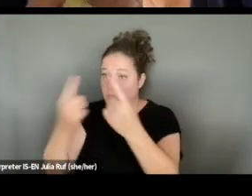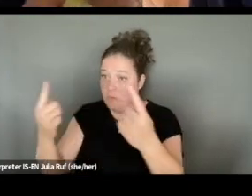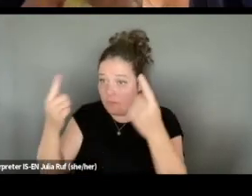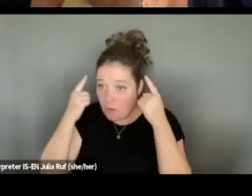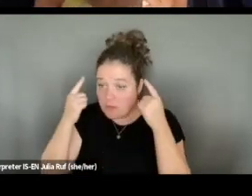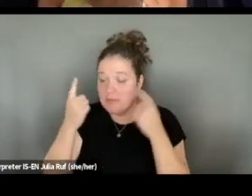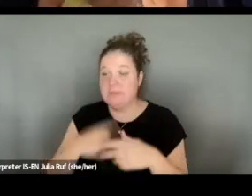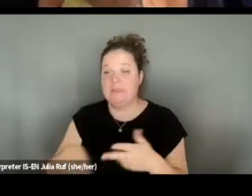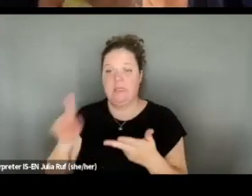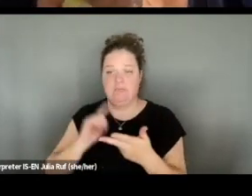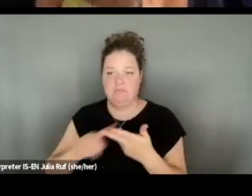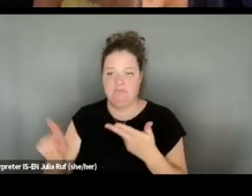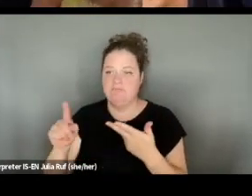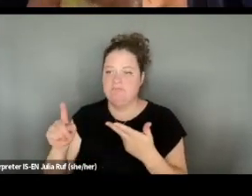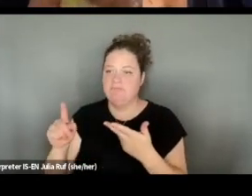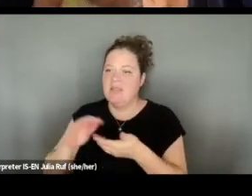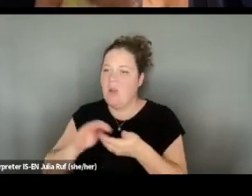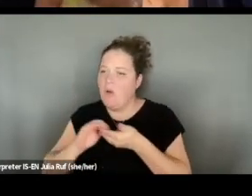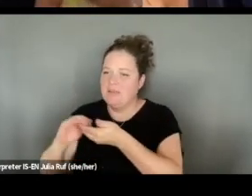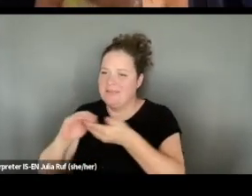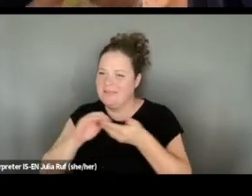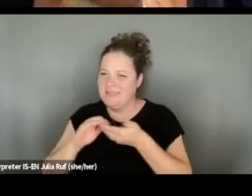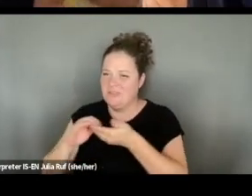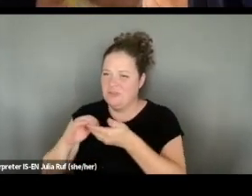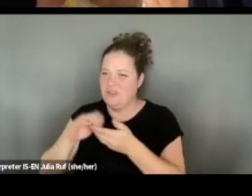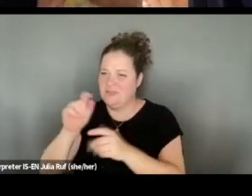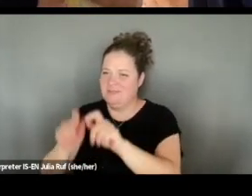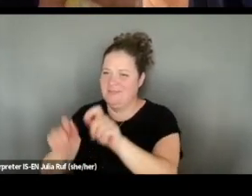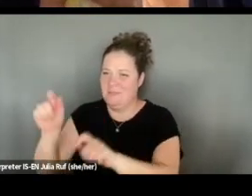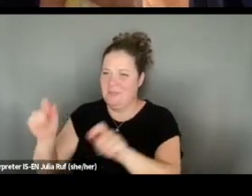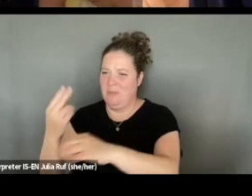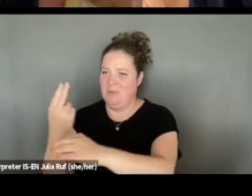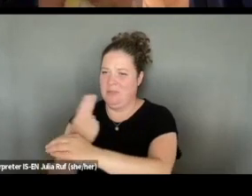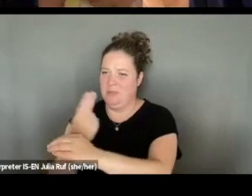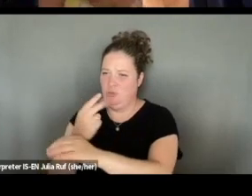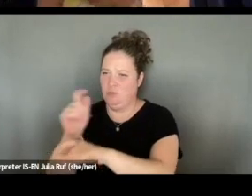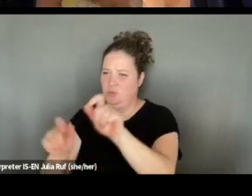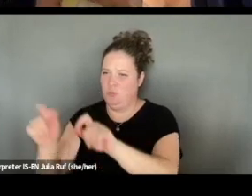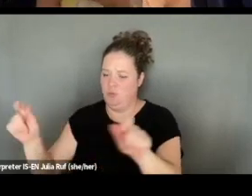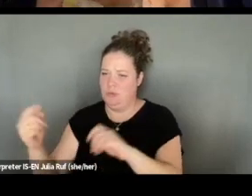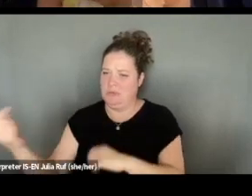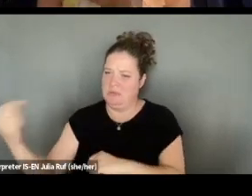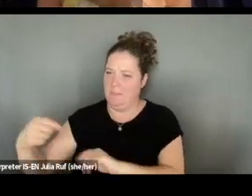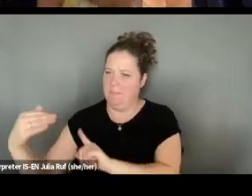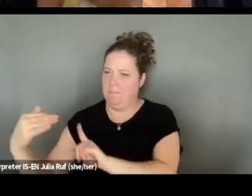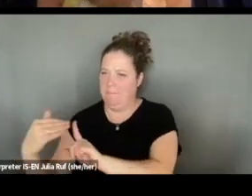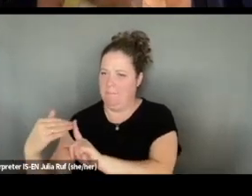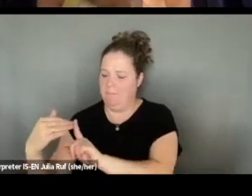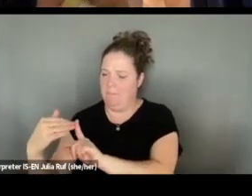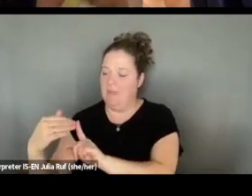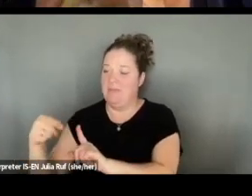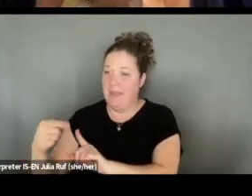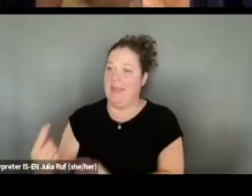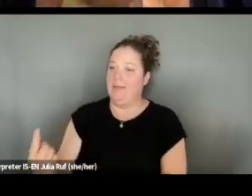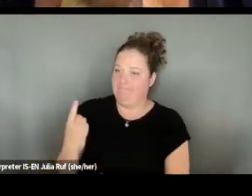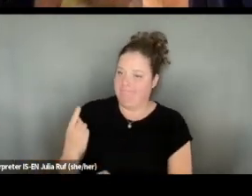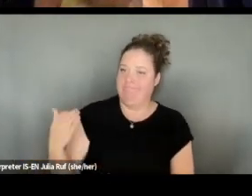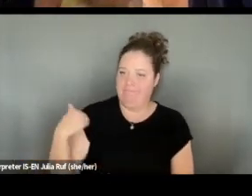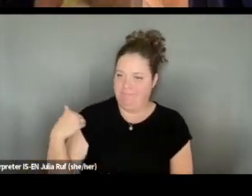or consumer organizations, or it could also be private companies, public sectors. They come to us and say